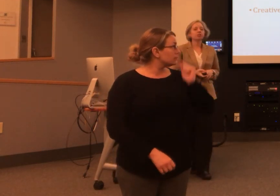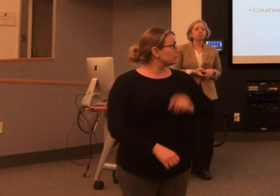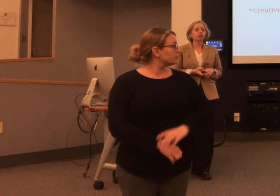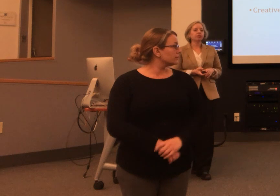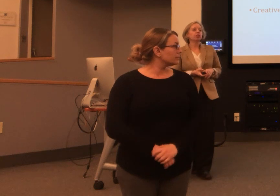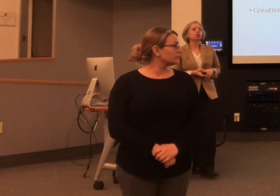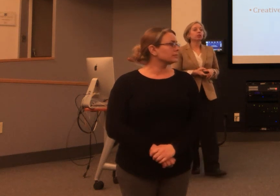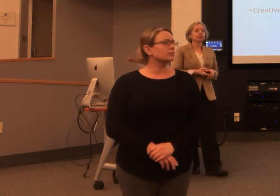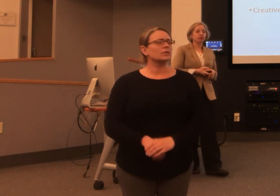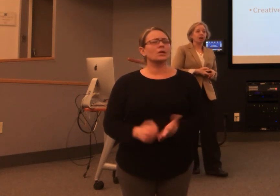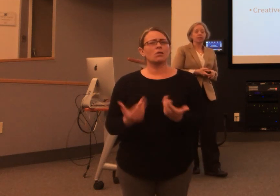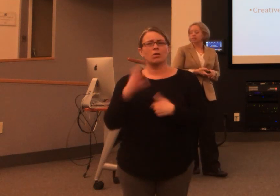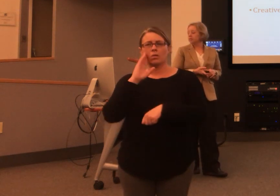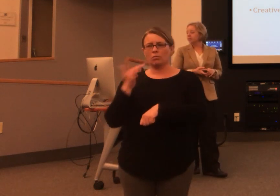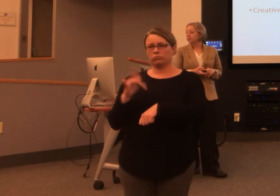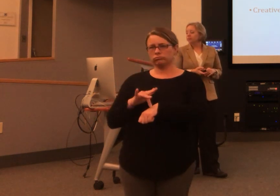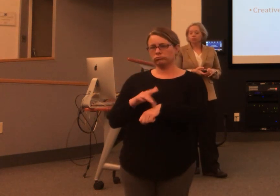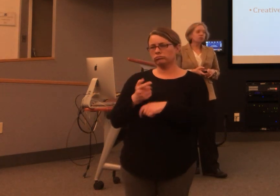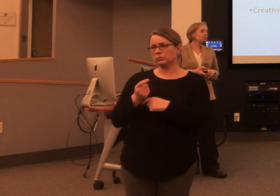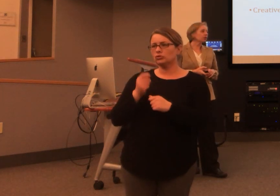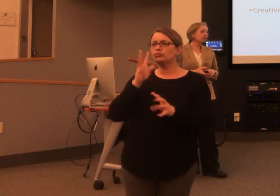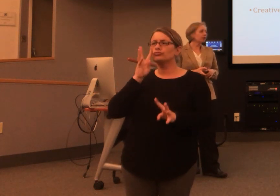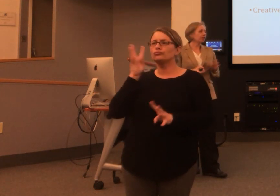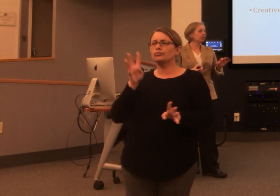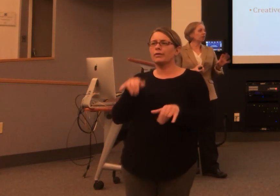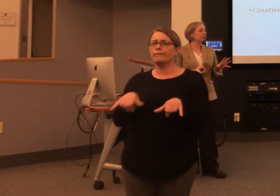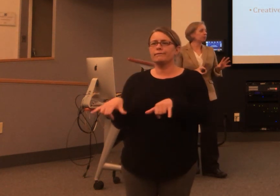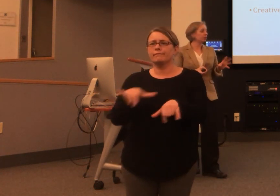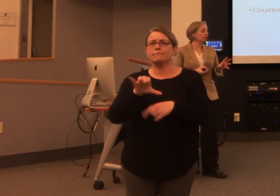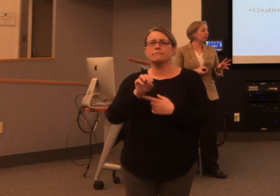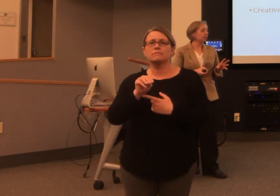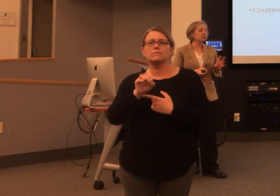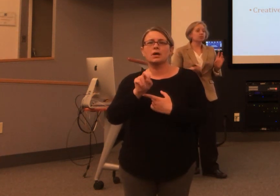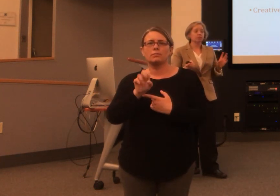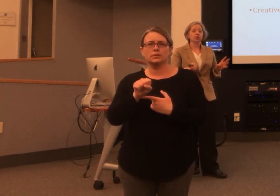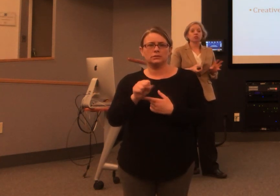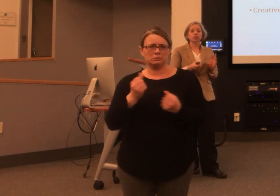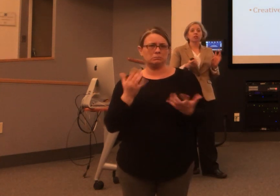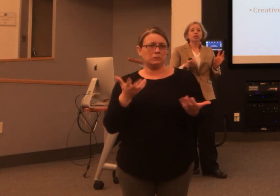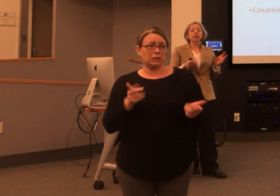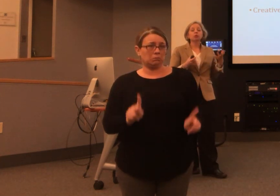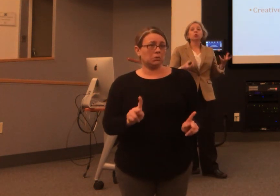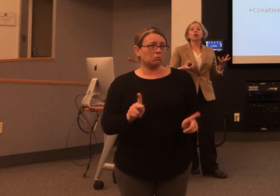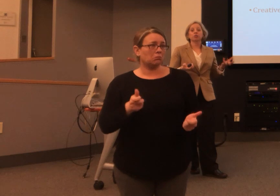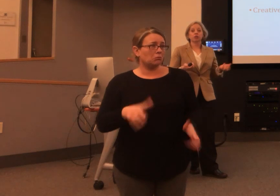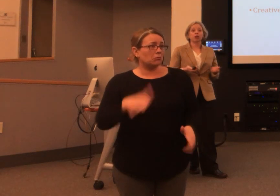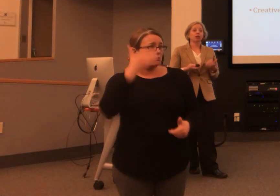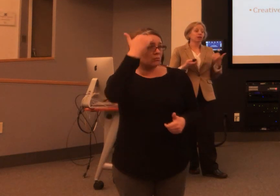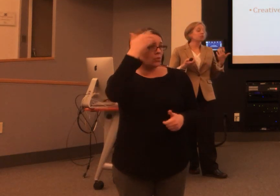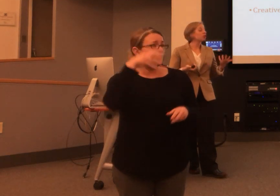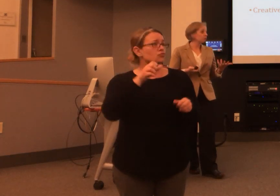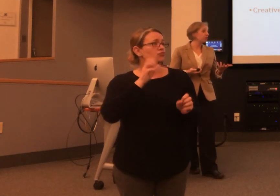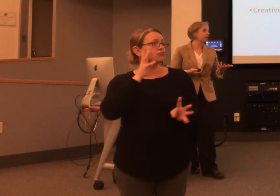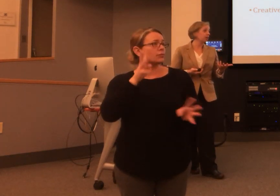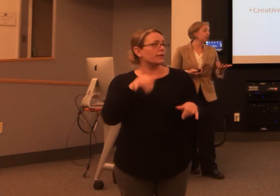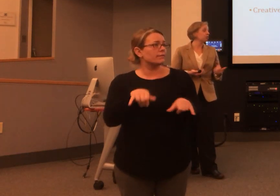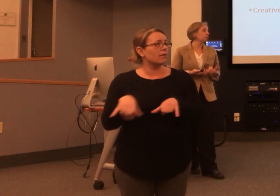I'll touch briefly on Creative Commons 'cause I think a lot of people have heard about this, especially it grew out of software developers